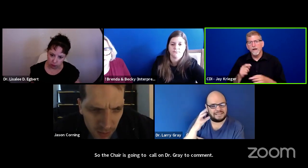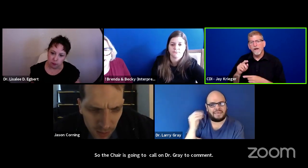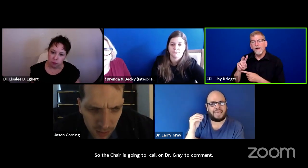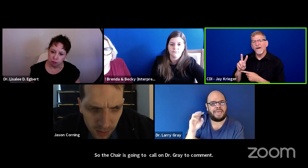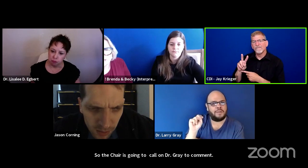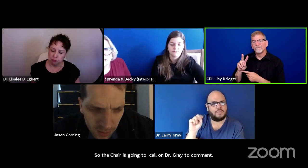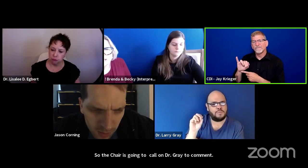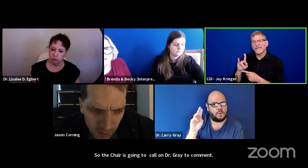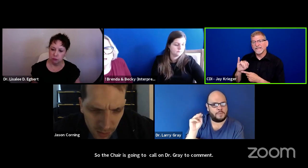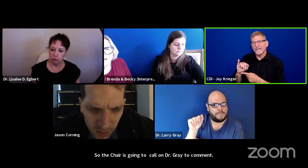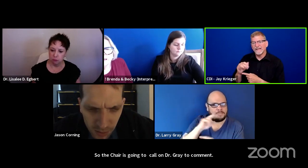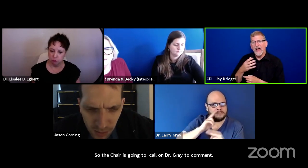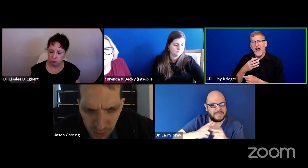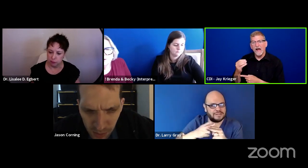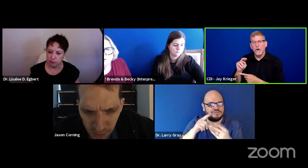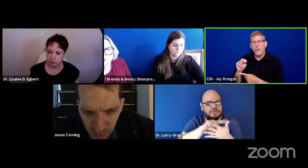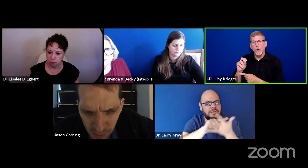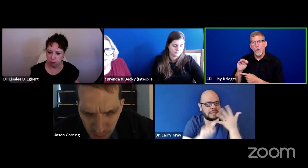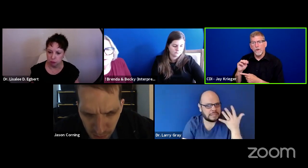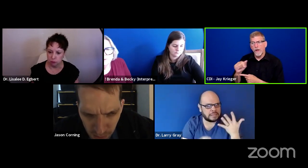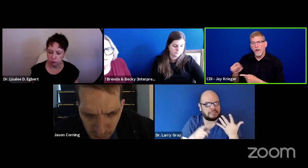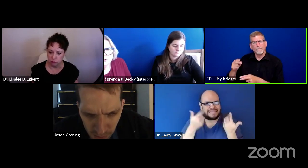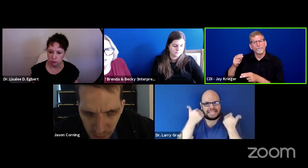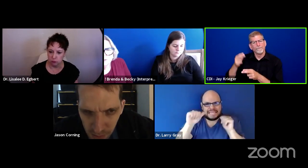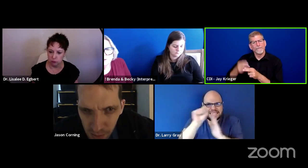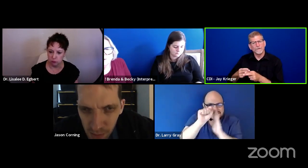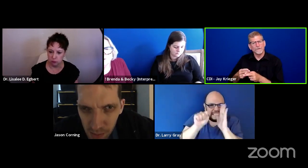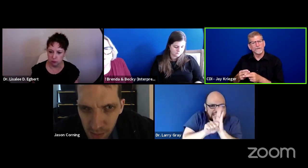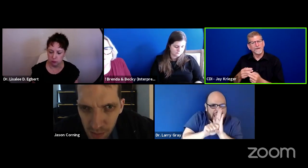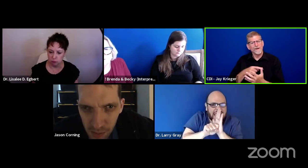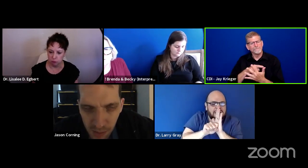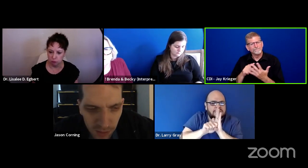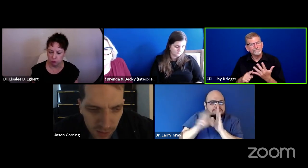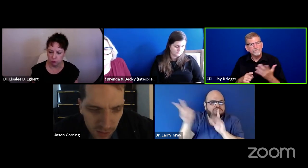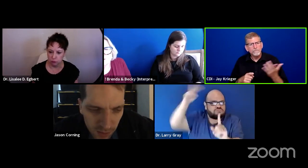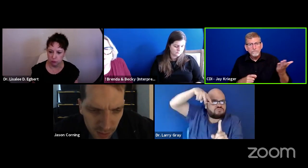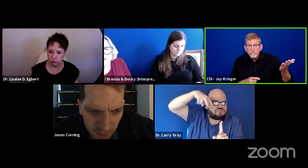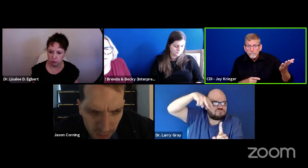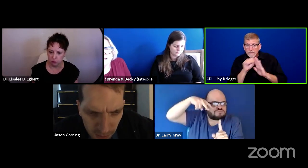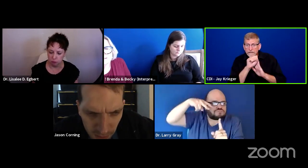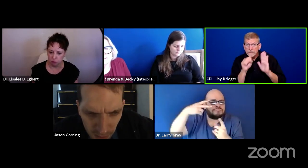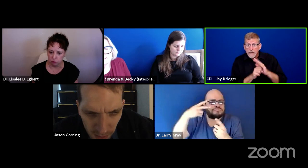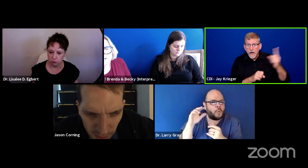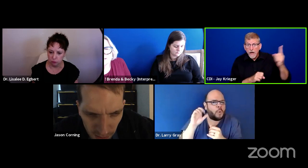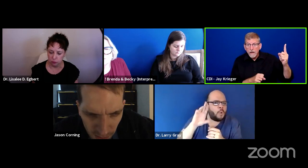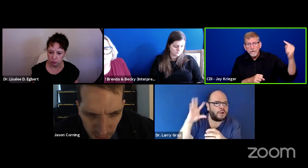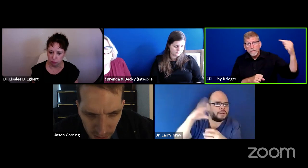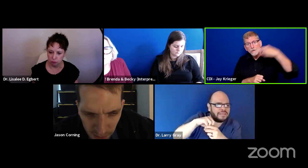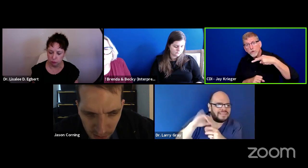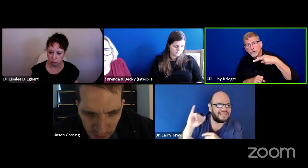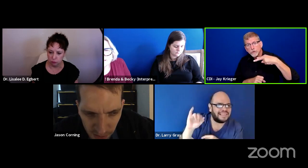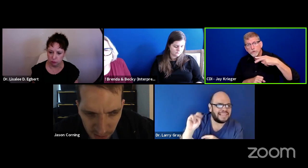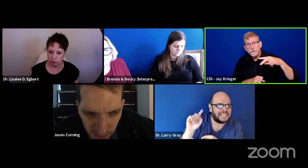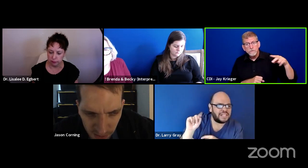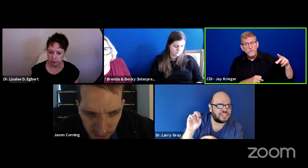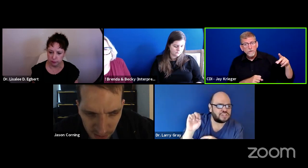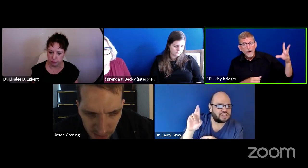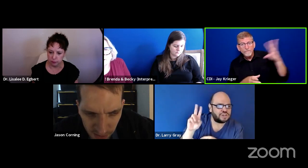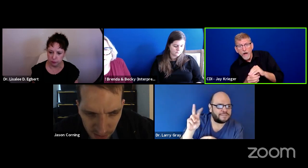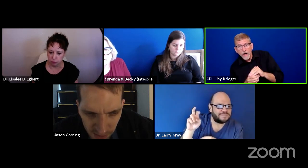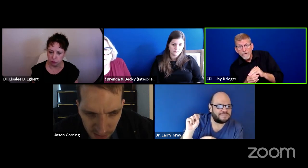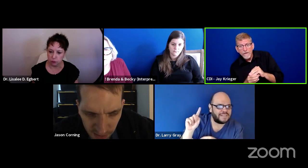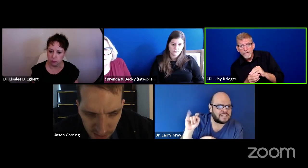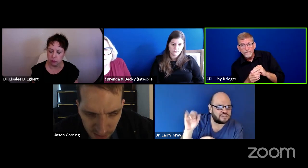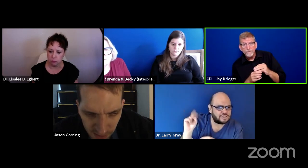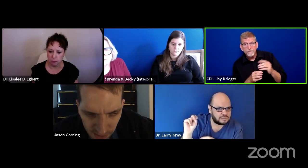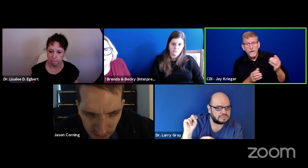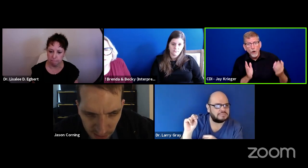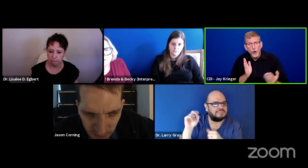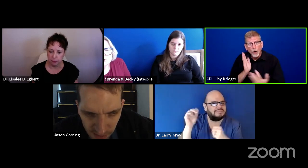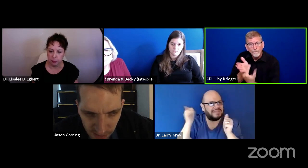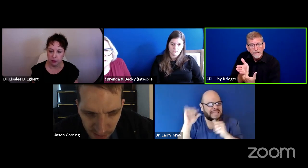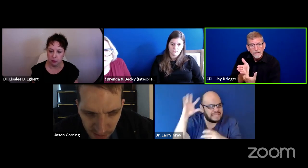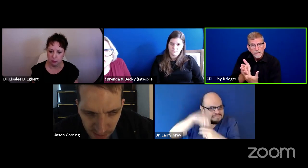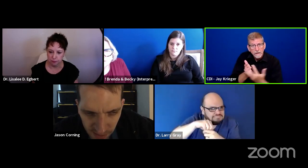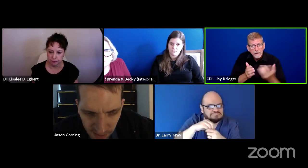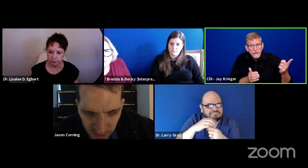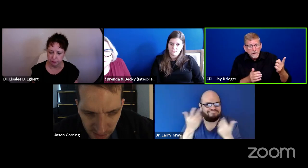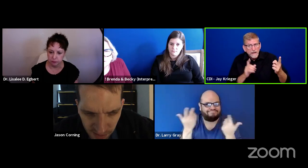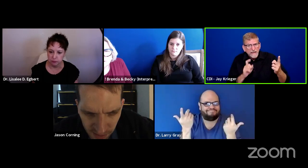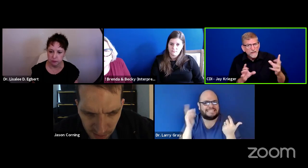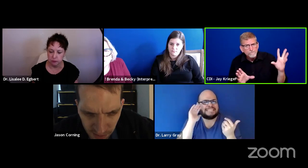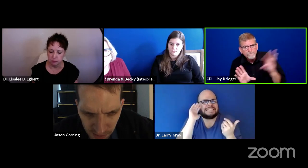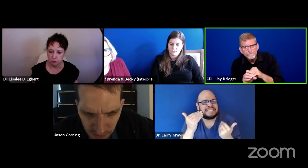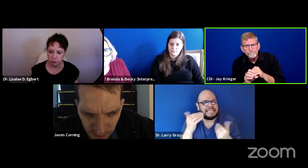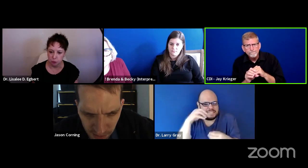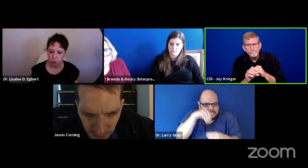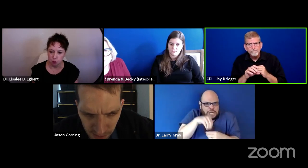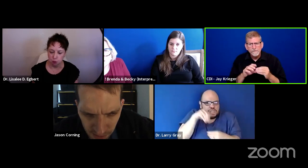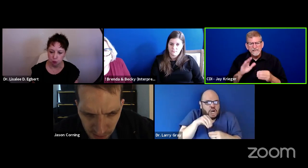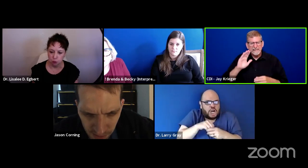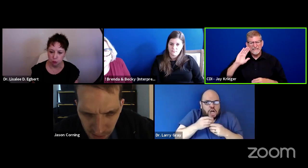But as Vikki and Norma have mentioned, is there any state oversight or intervention?